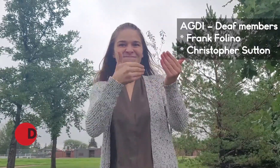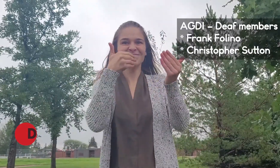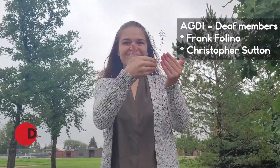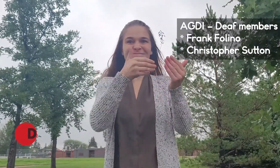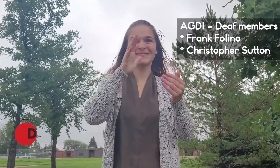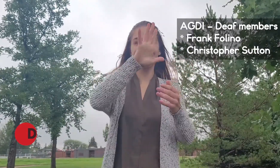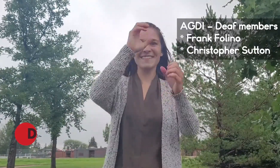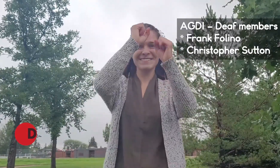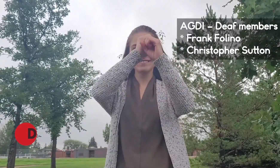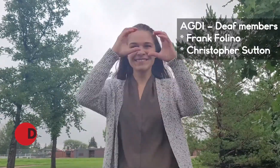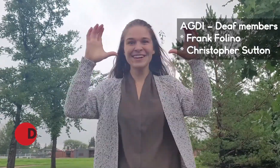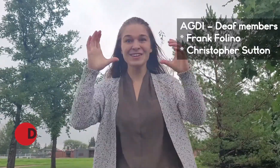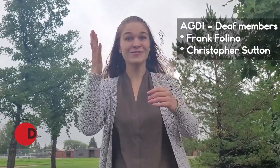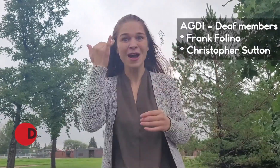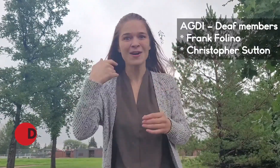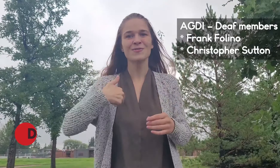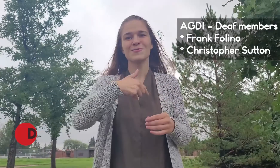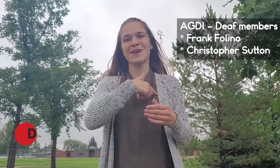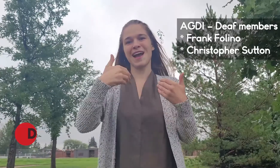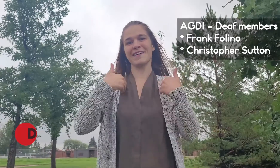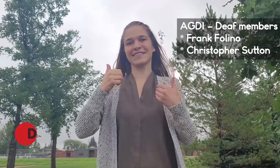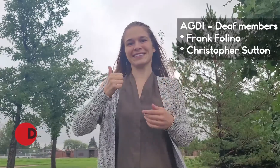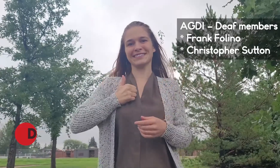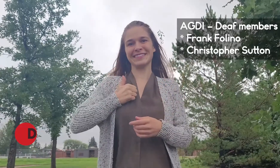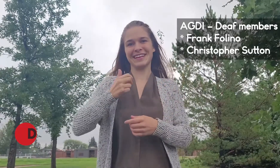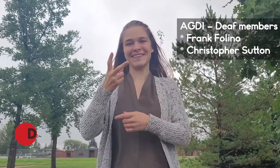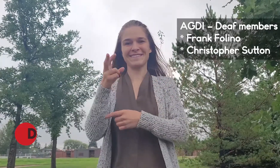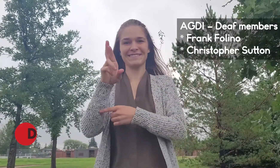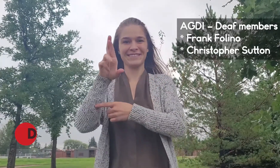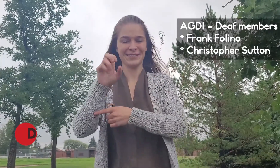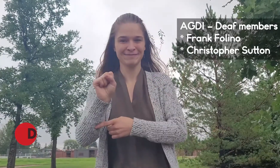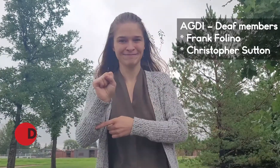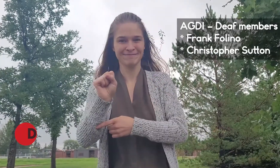We are closer to his vision now that we have Canada Video Relay Service!